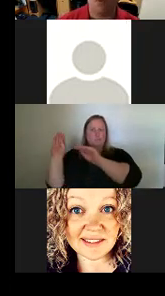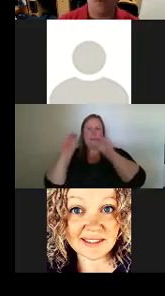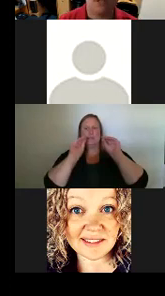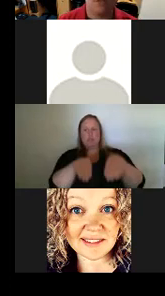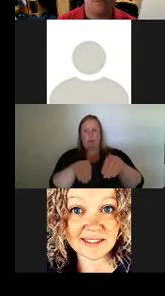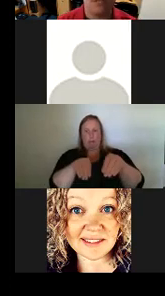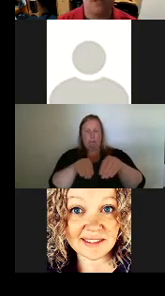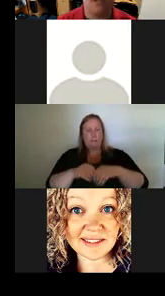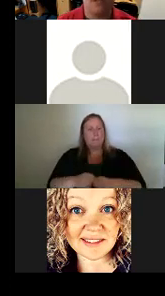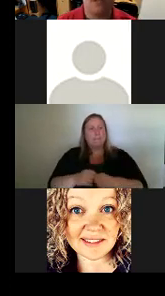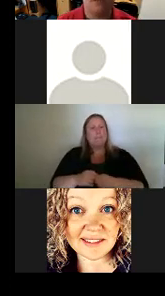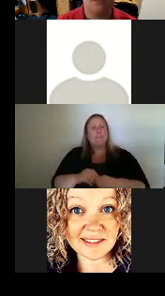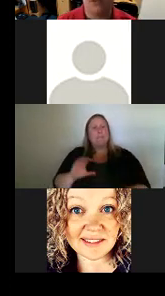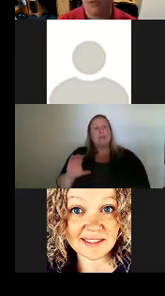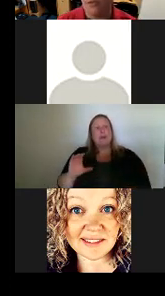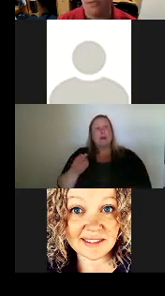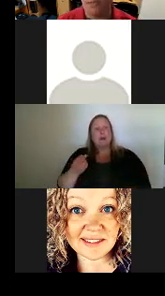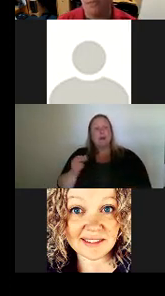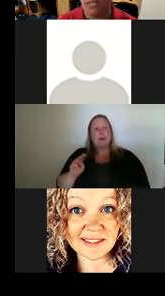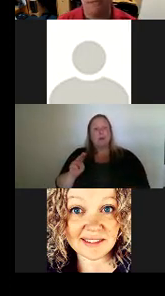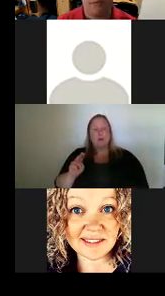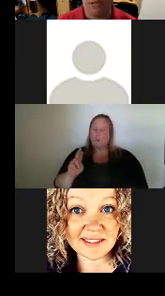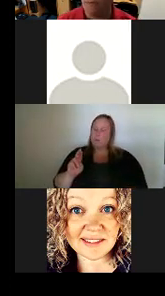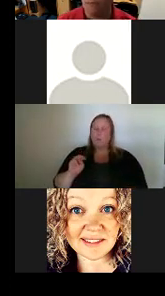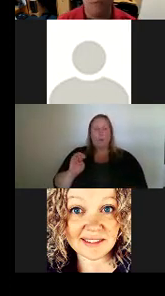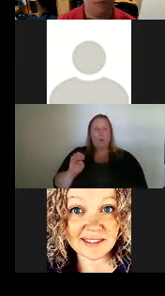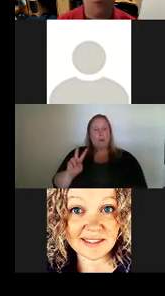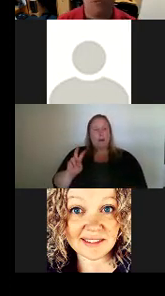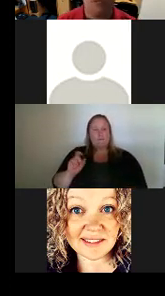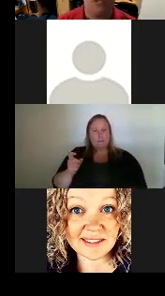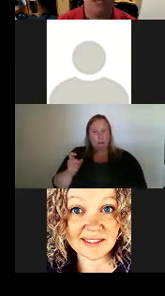CHROMEVOX IS FREE FOR CHROMEBOOKS.